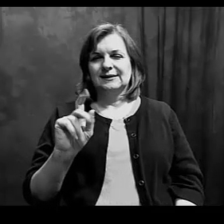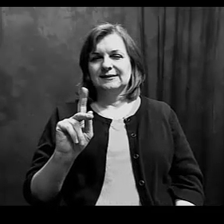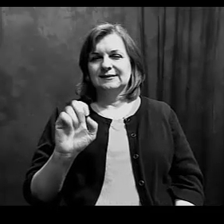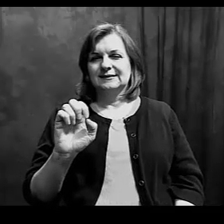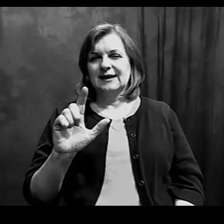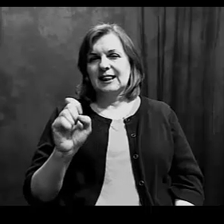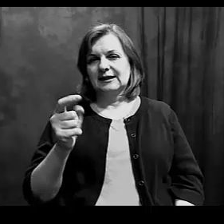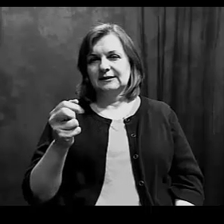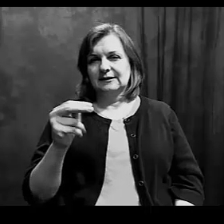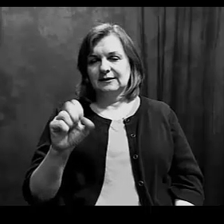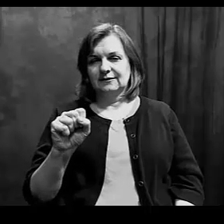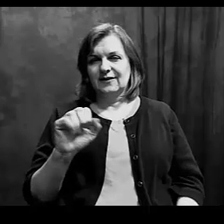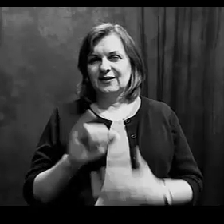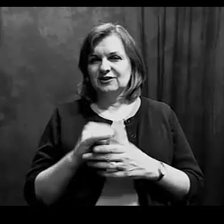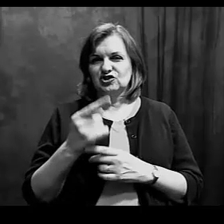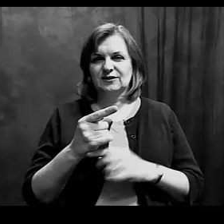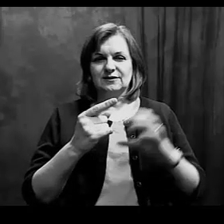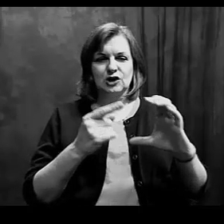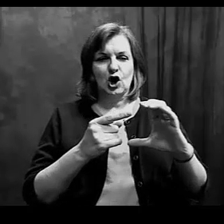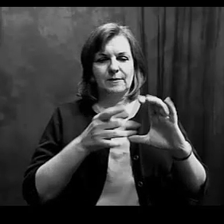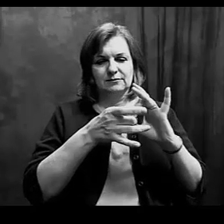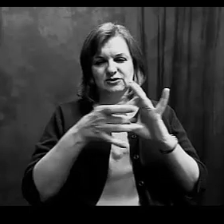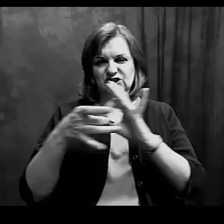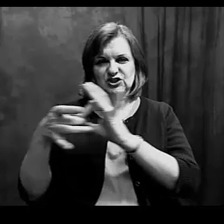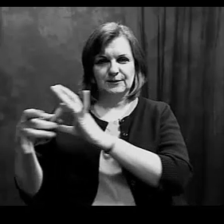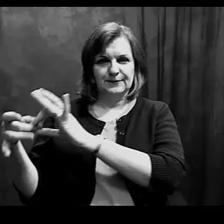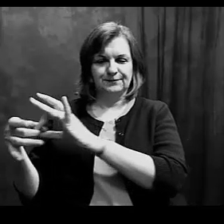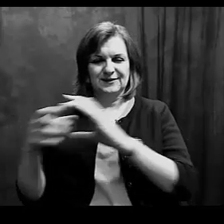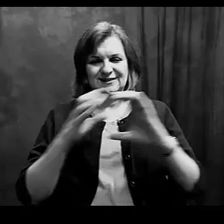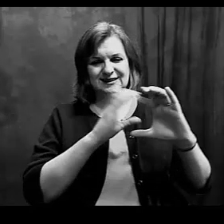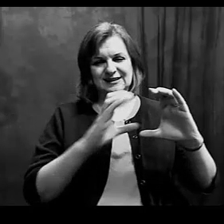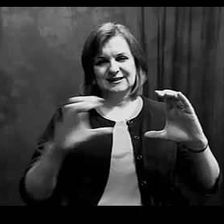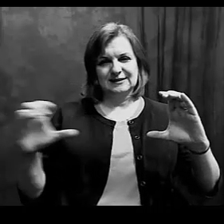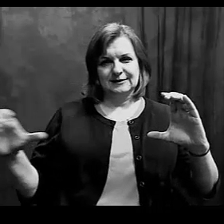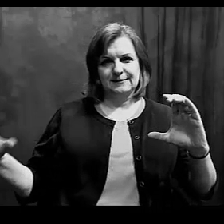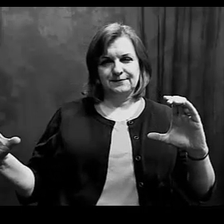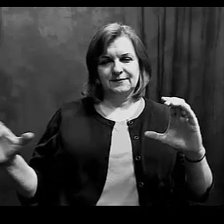carbon skeletons which are simply a chain of carbon atoms